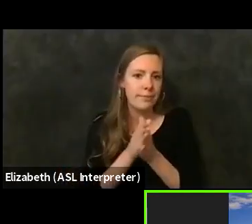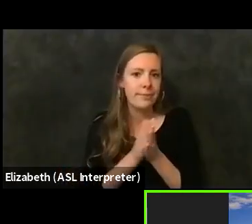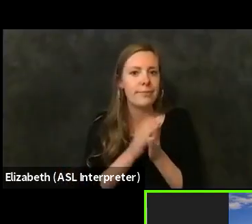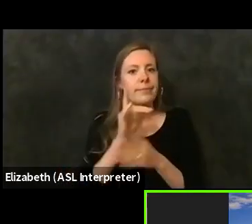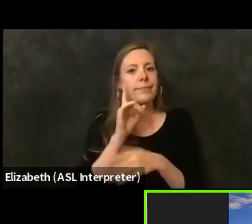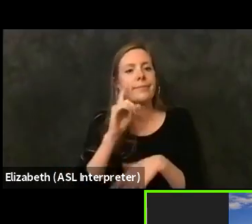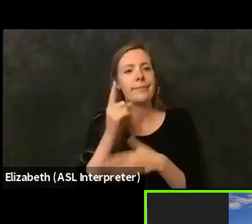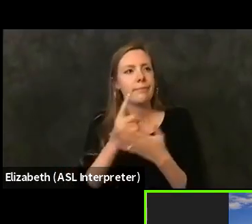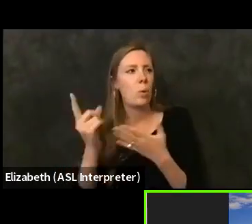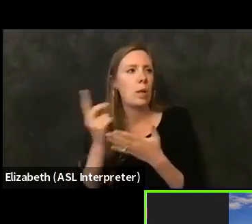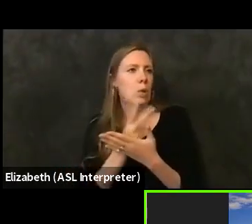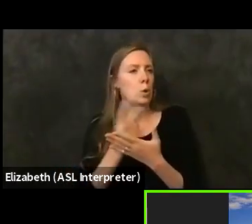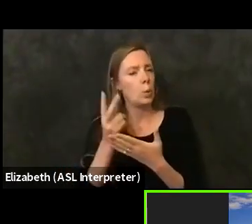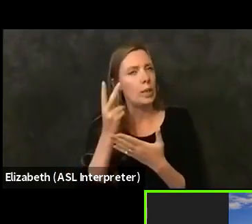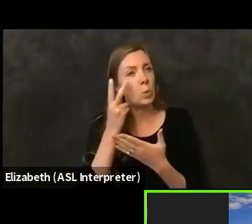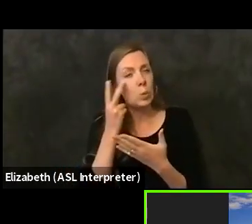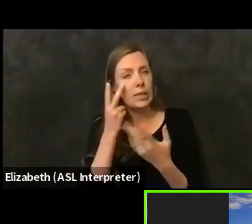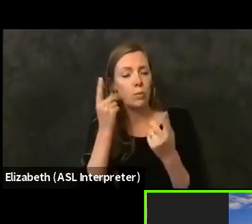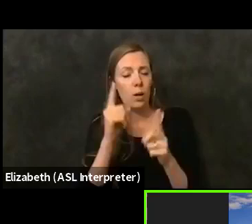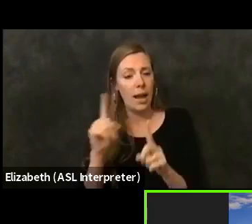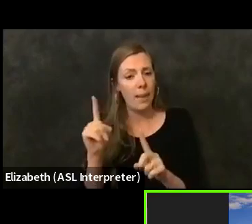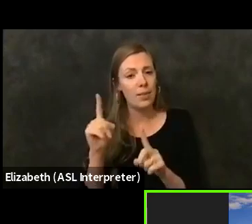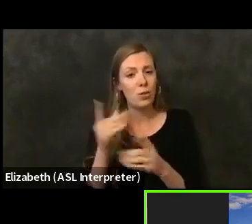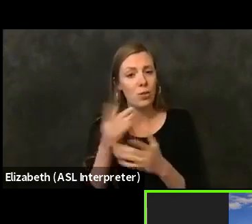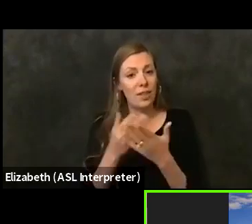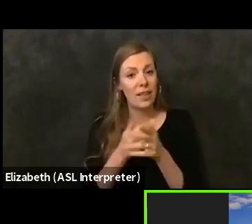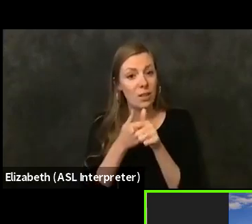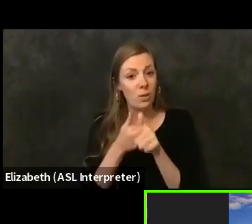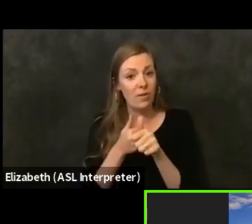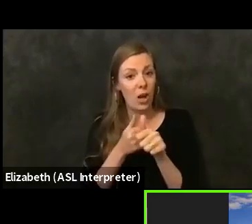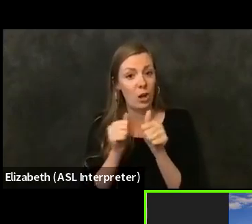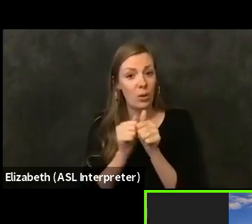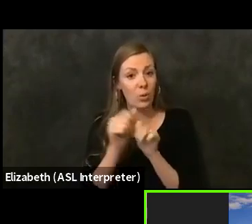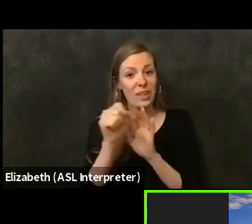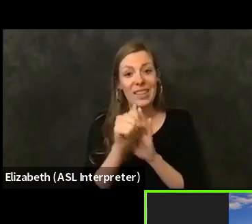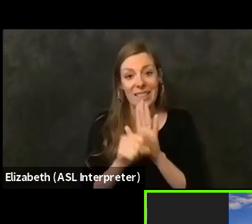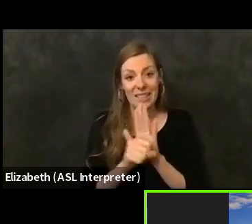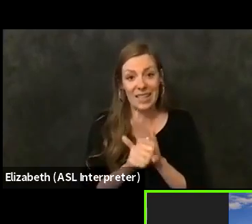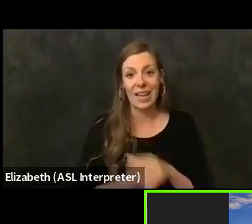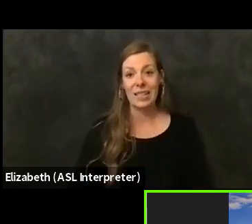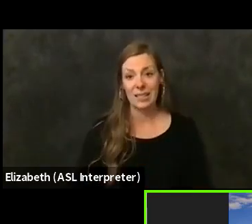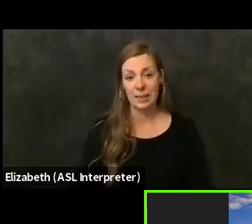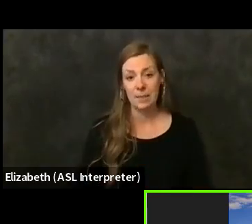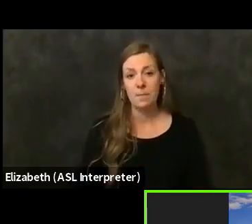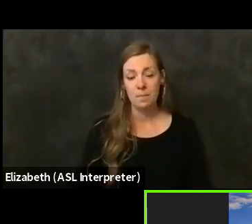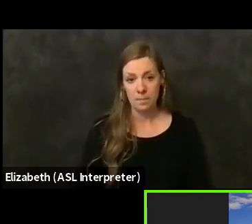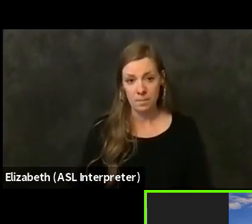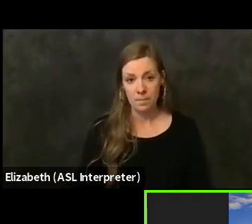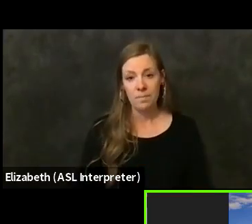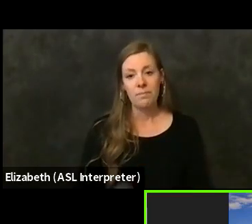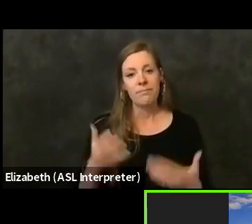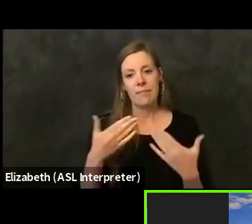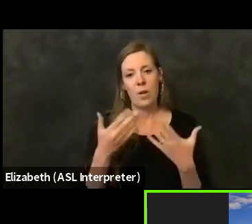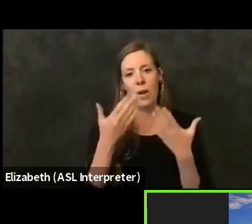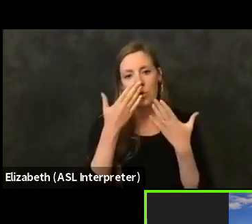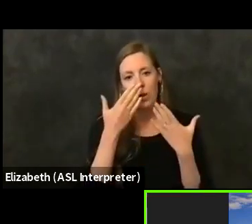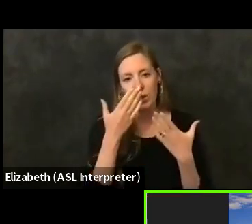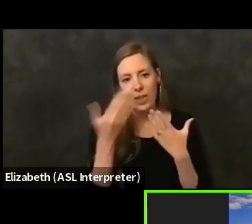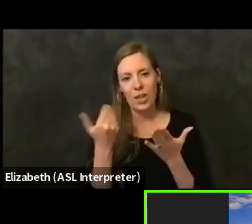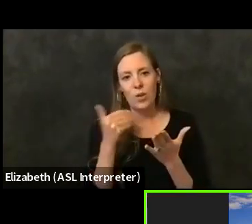So those are the things that we are tracking with the state predominantly. And I just want to. I think everybody out there and